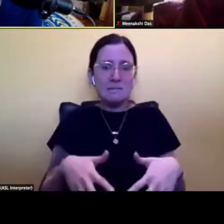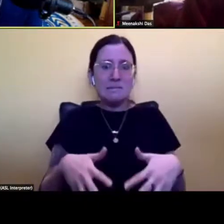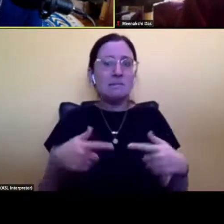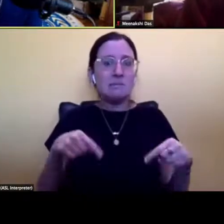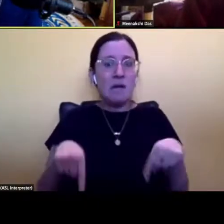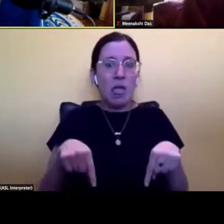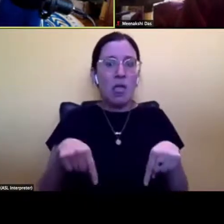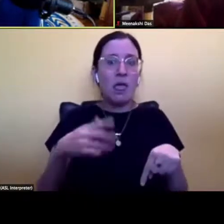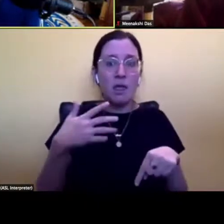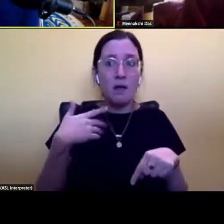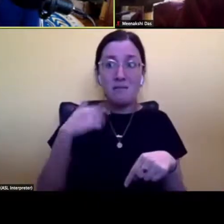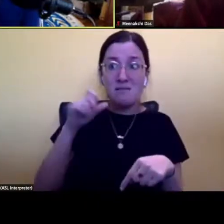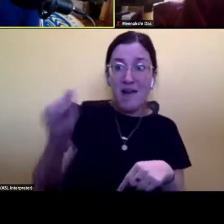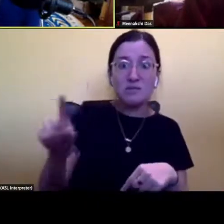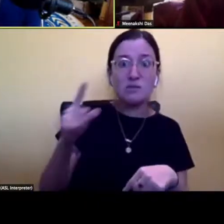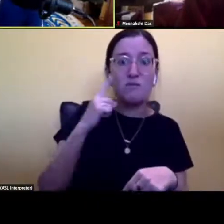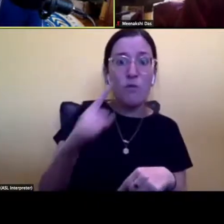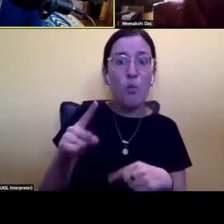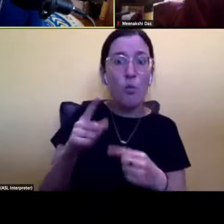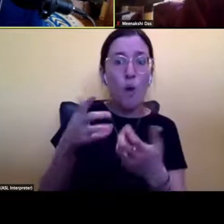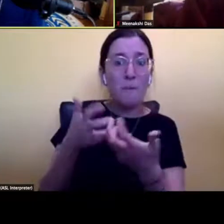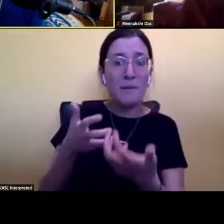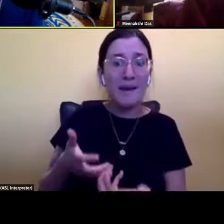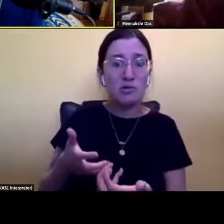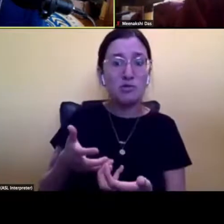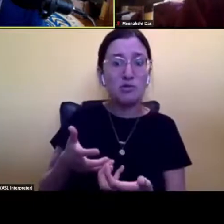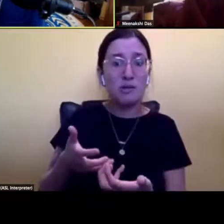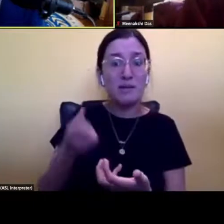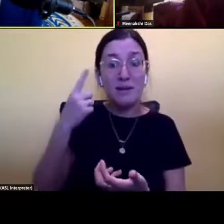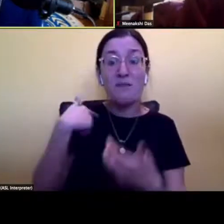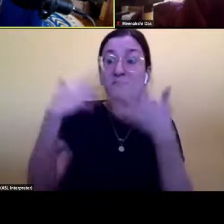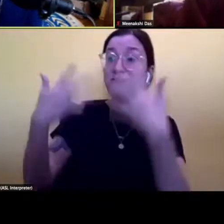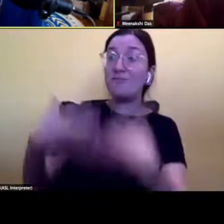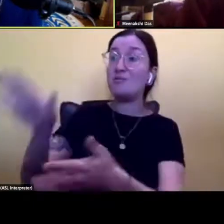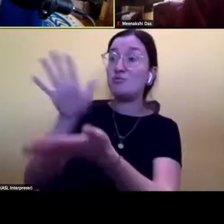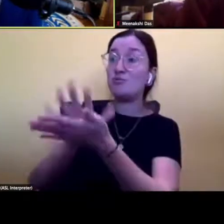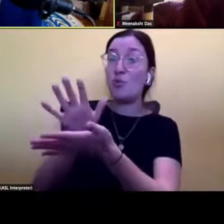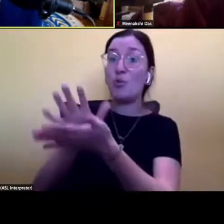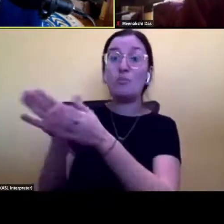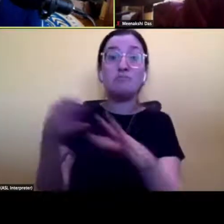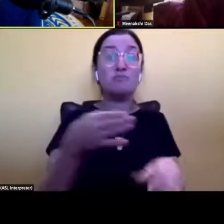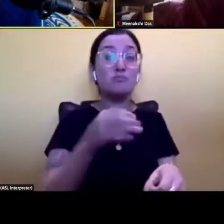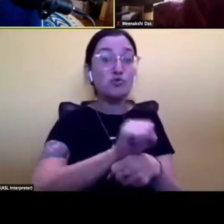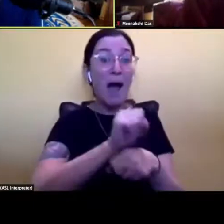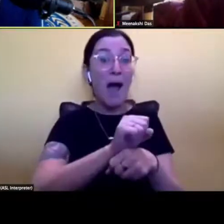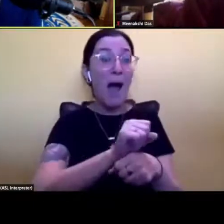when I started applying for jobs. And so I didn't disclose, did not request accommodations.